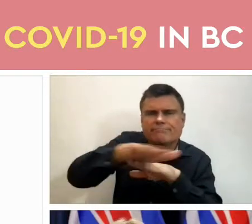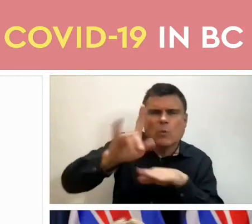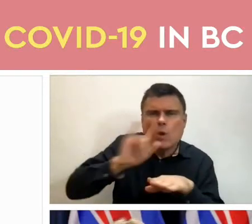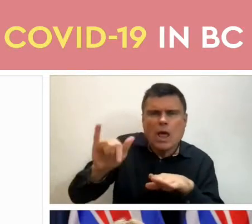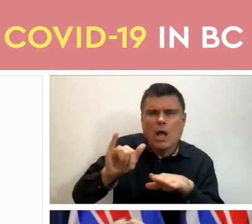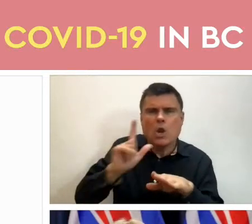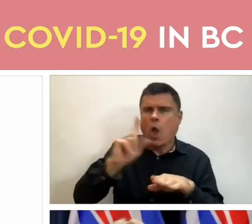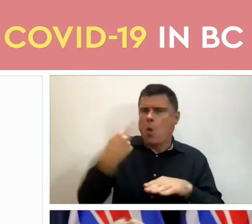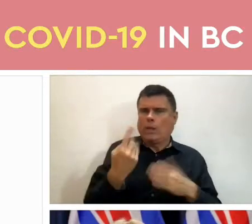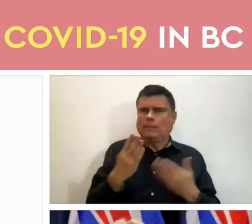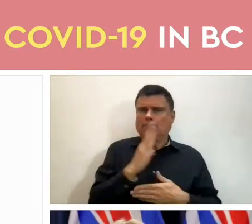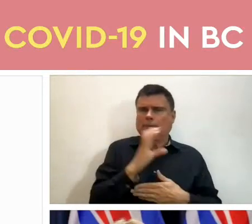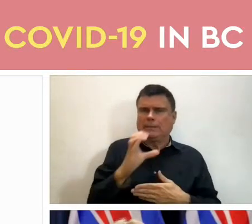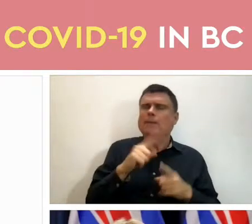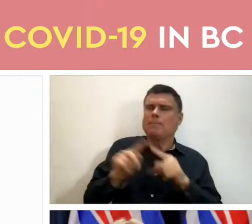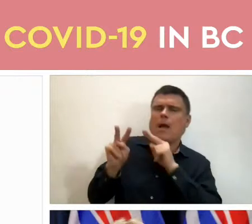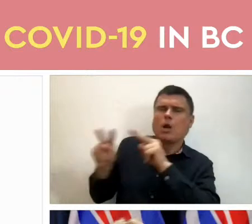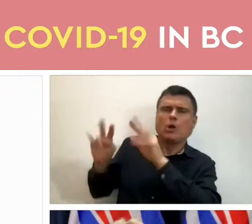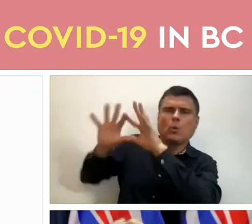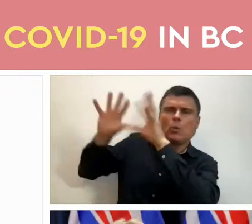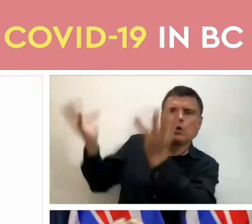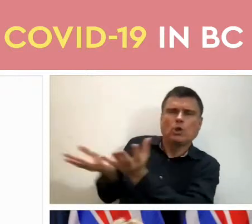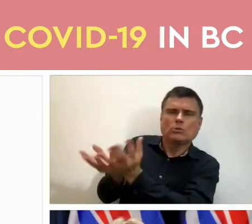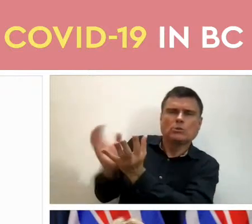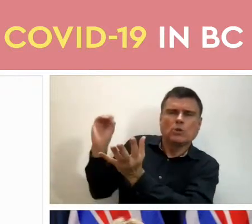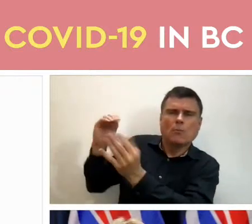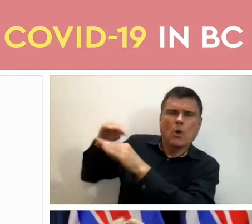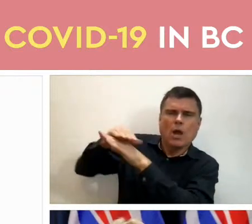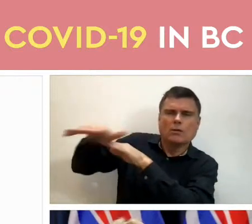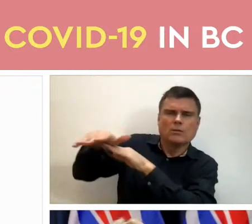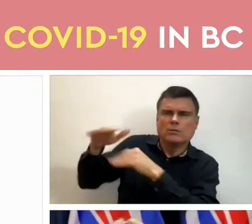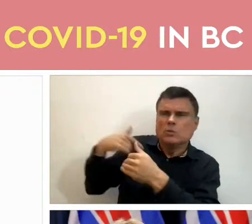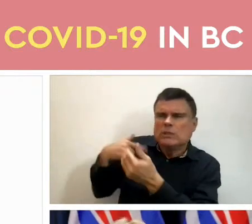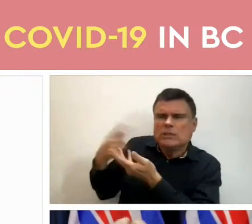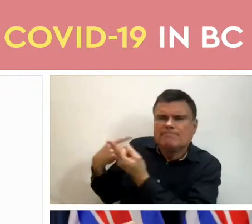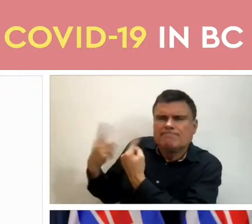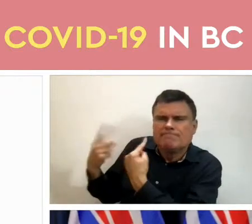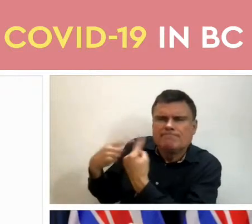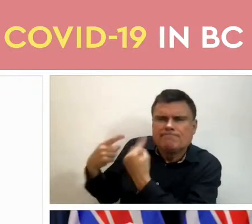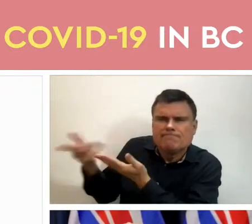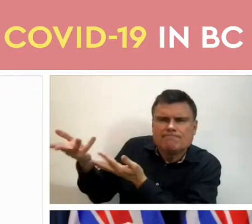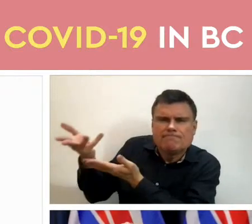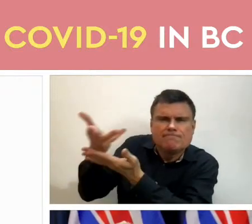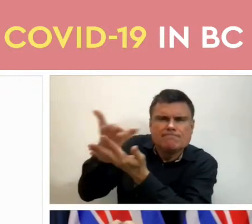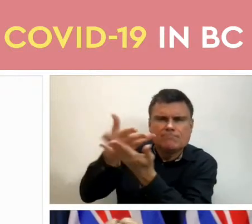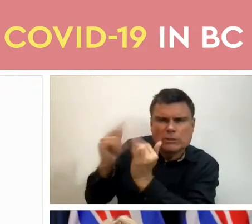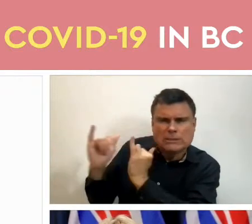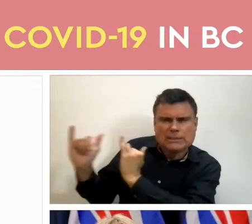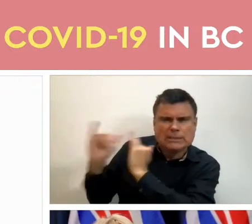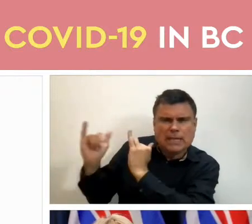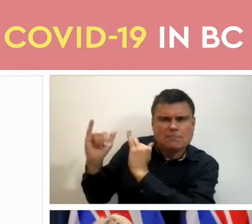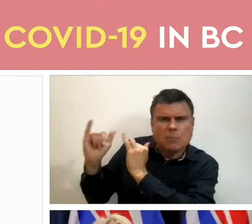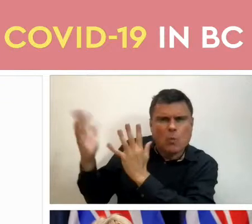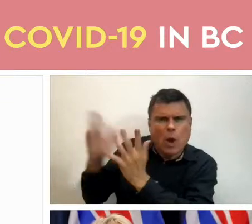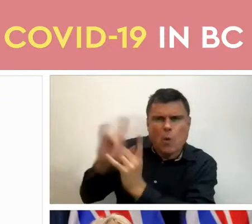experts from around the world and watching what is happening globally. As I mentioned last Friday, we